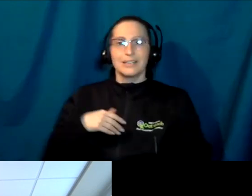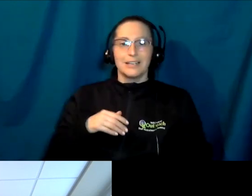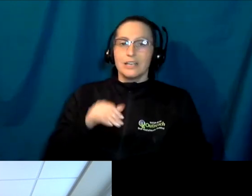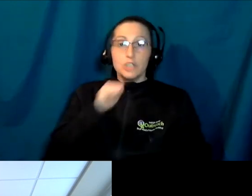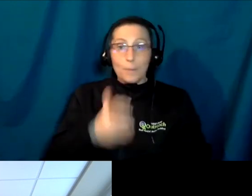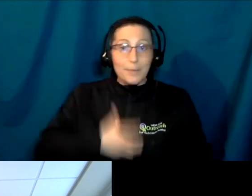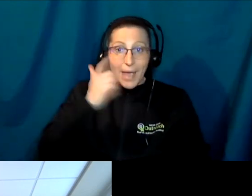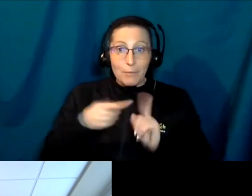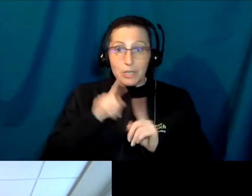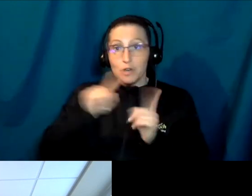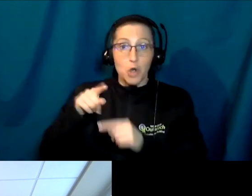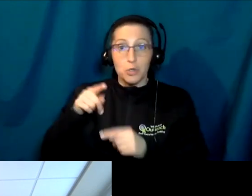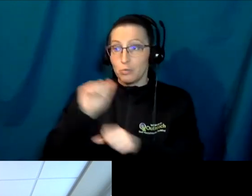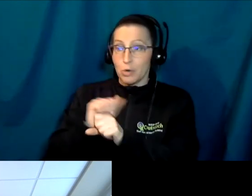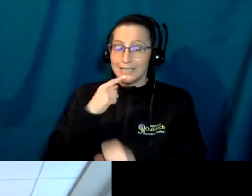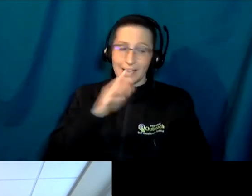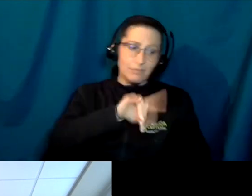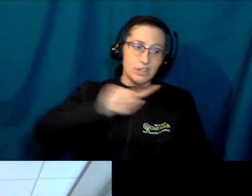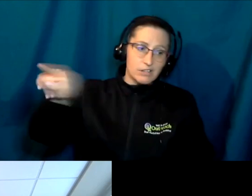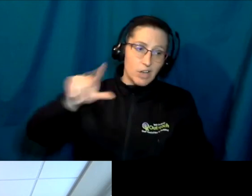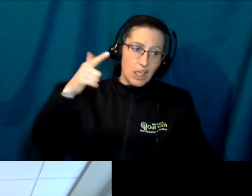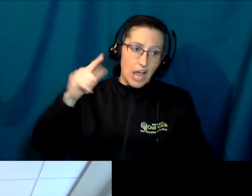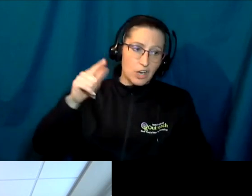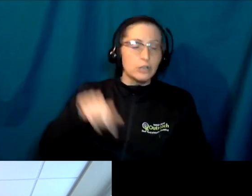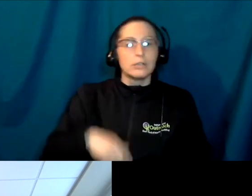you go to PI and they say put your phone in your locker, you see that there are 70 other